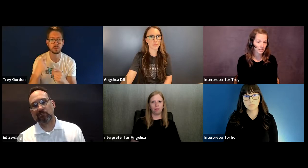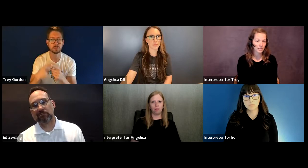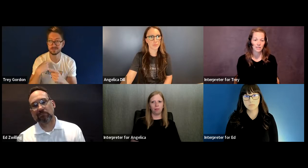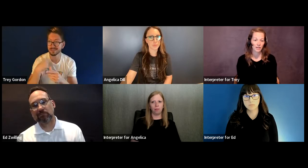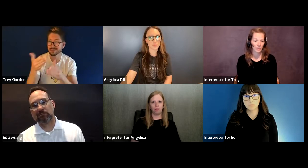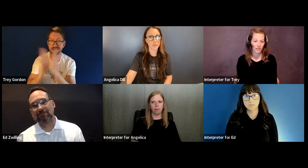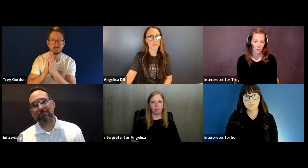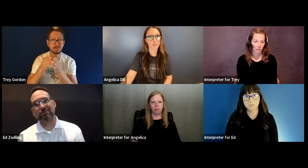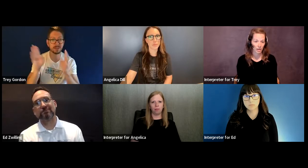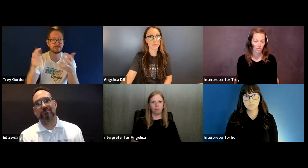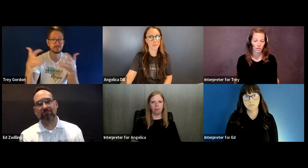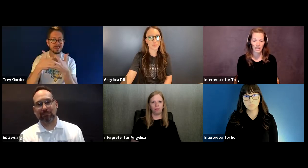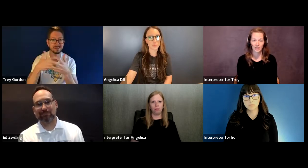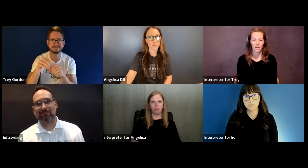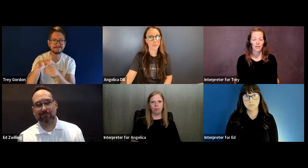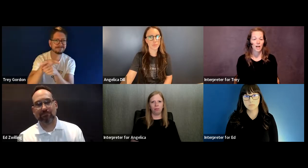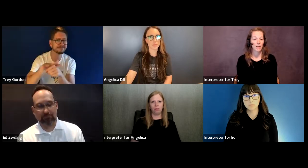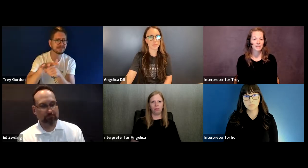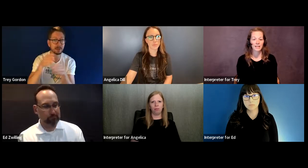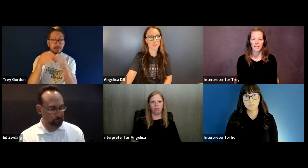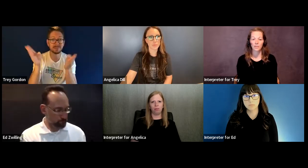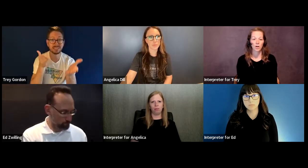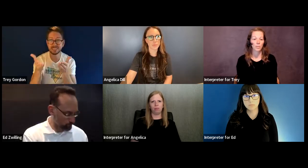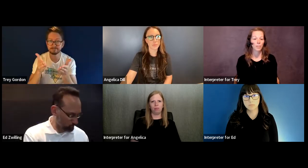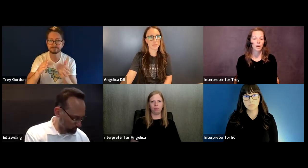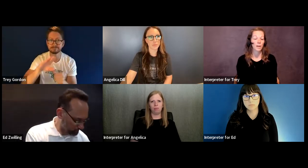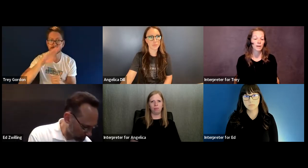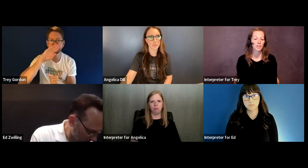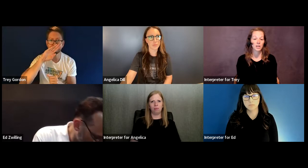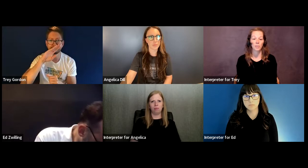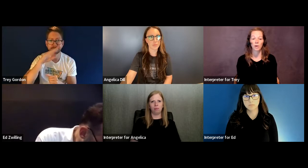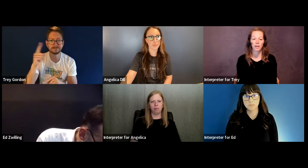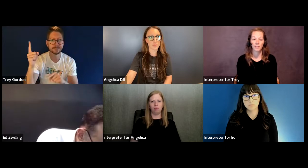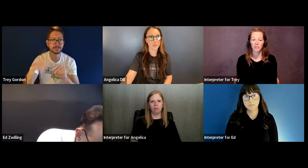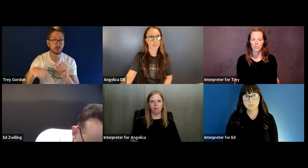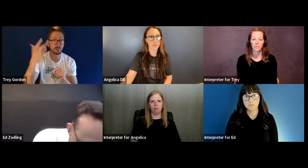as a deaf individual i understand i'm asking it for a accommodation in a public event or something